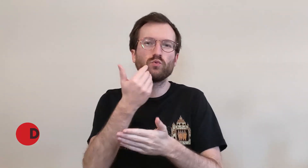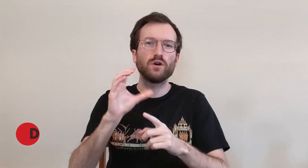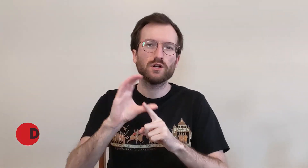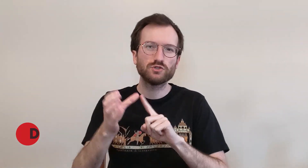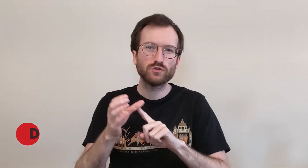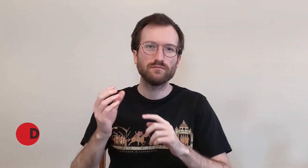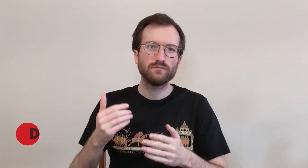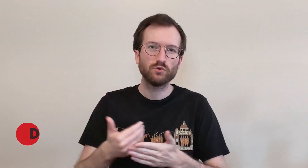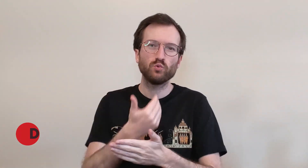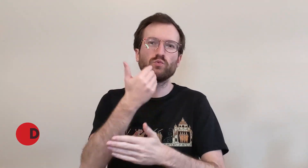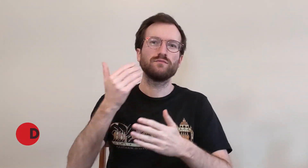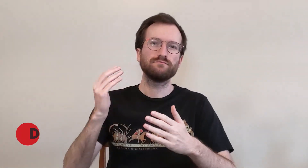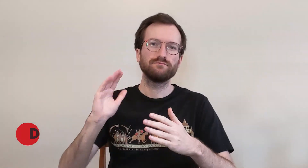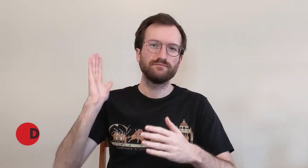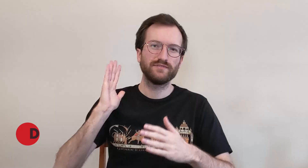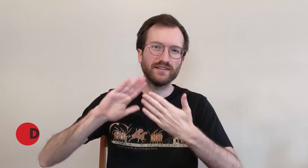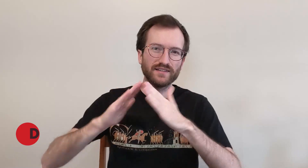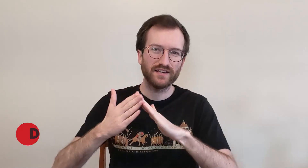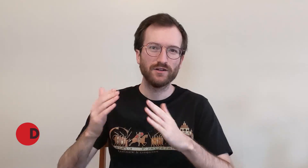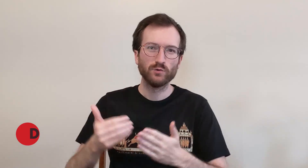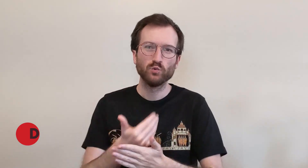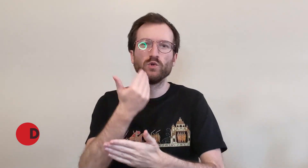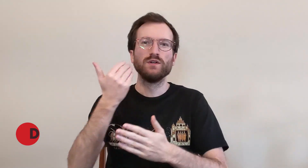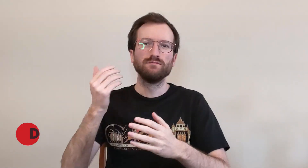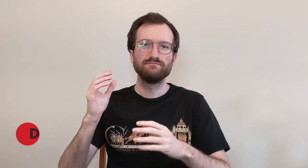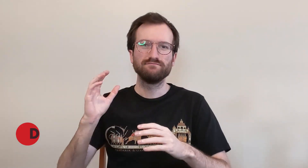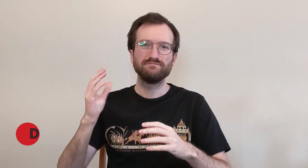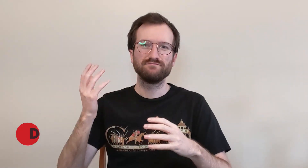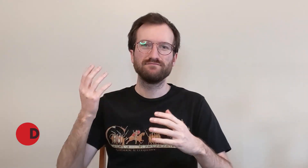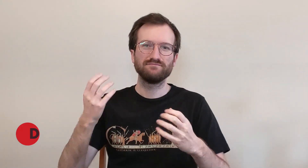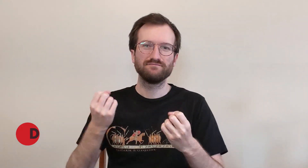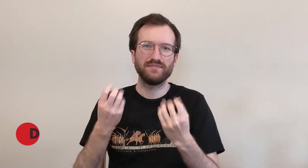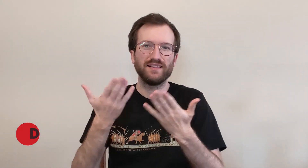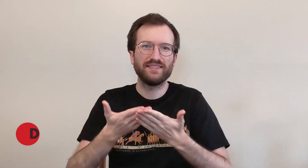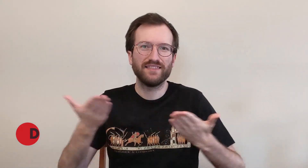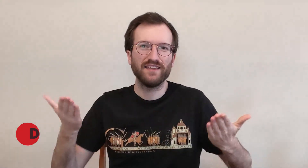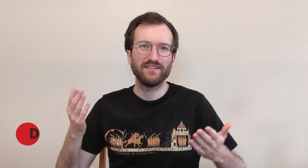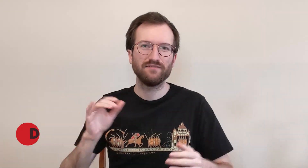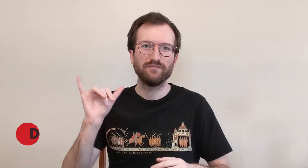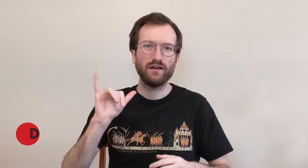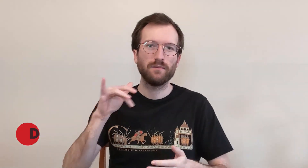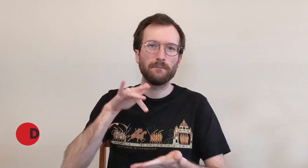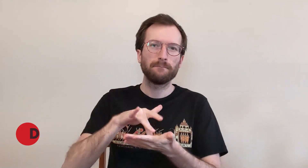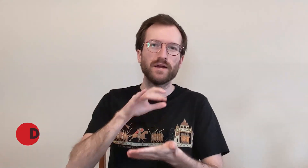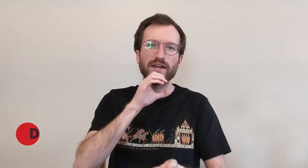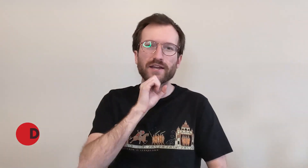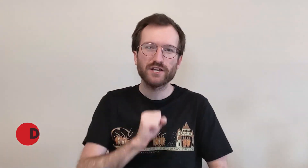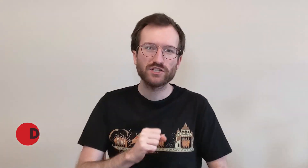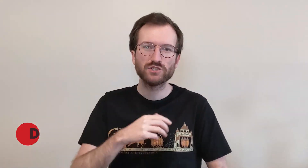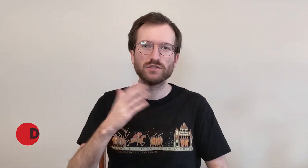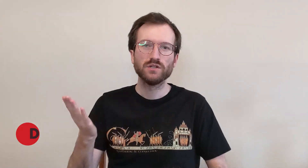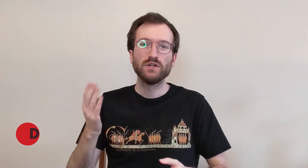cultures, new cities, and many other things like the middle ages,